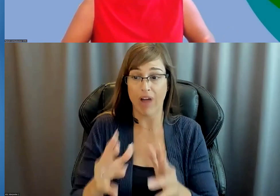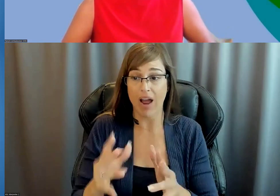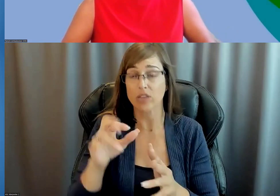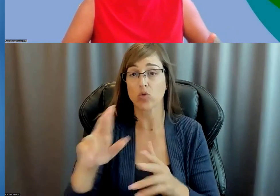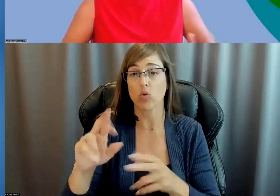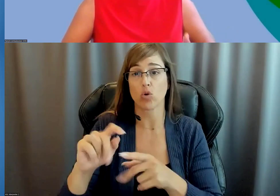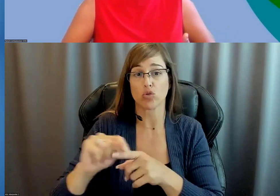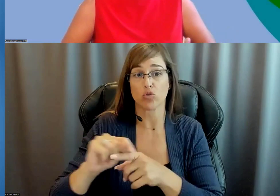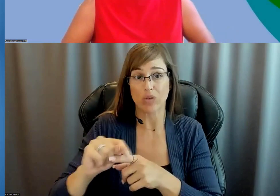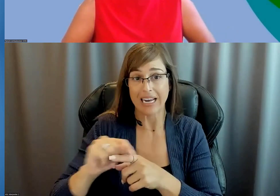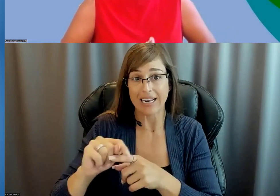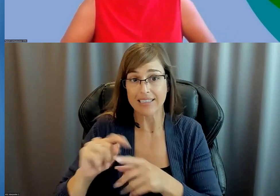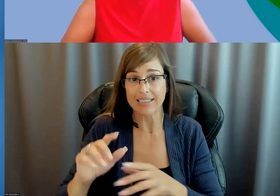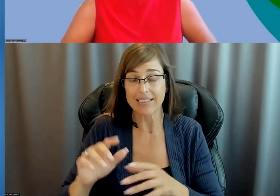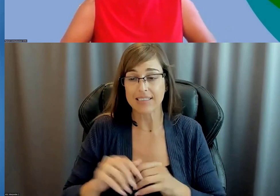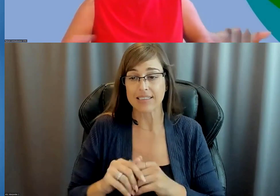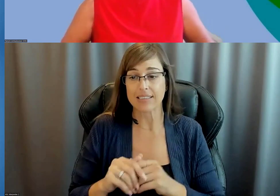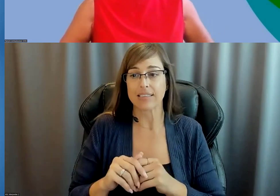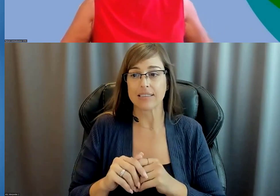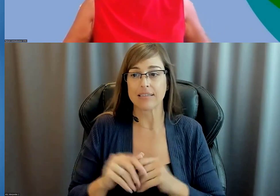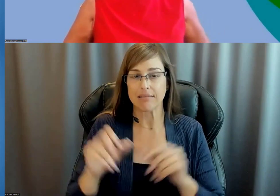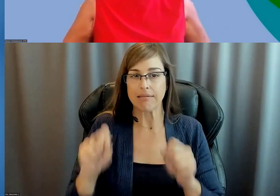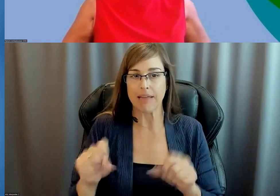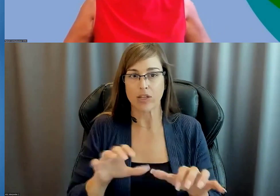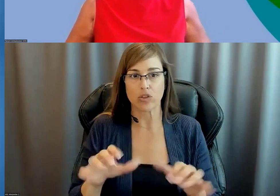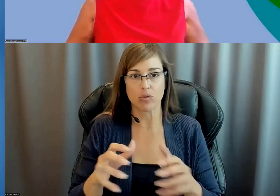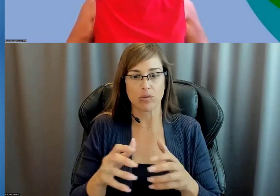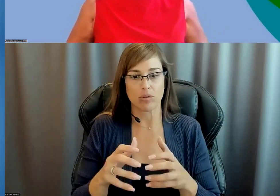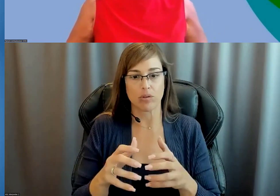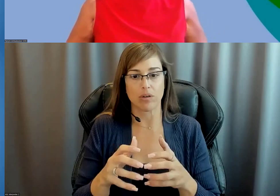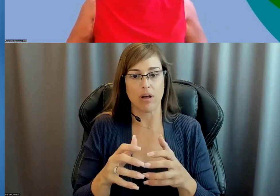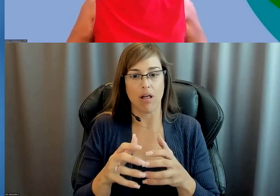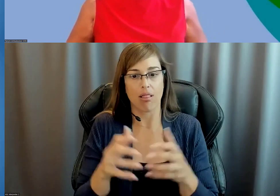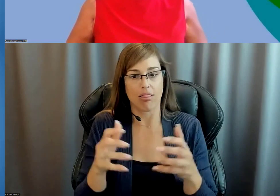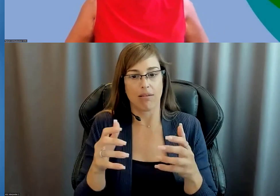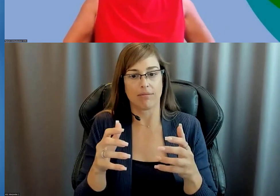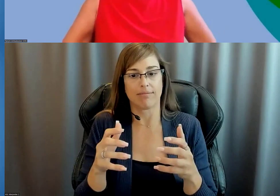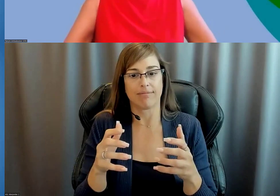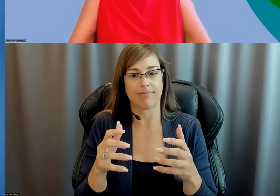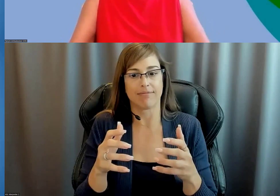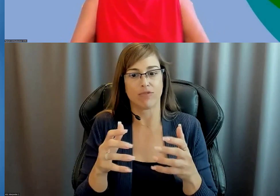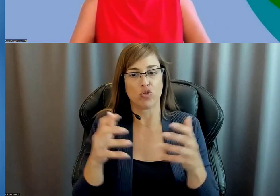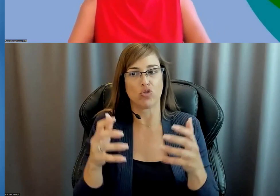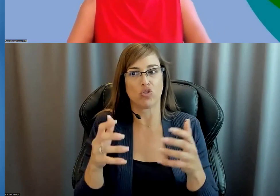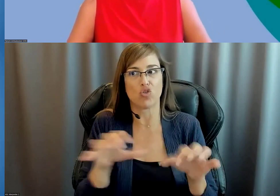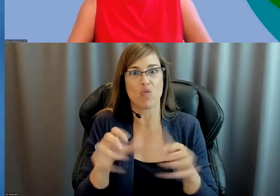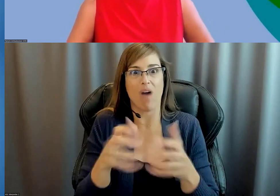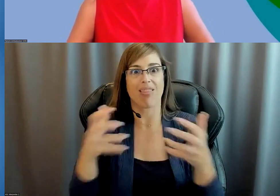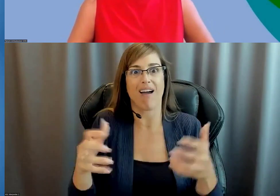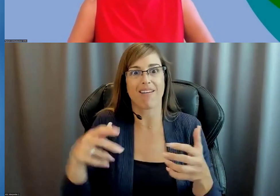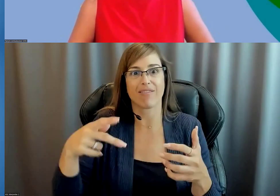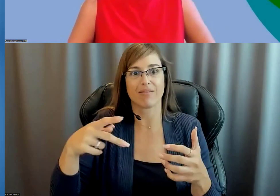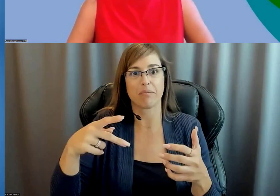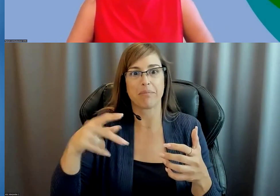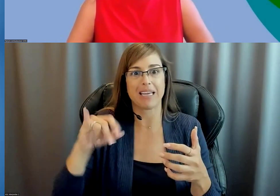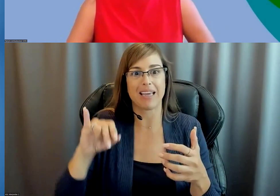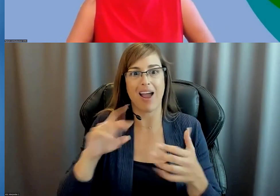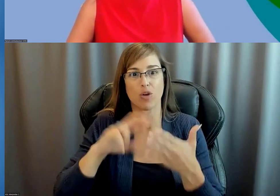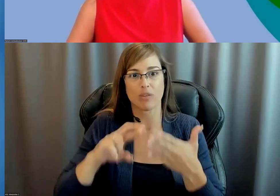they can actually ruin a lot of a PI's research, so that's something I would watch, but that's not human research.